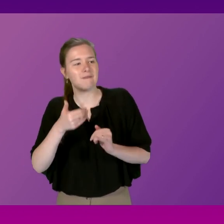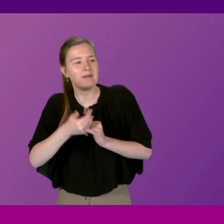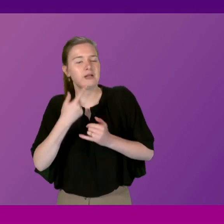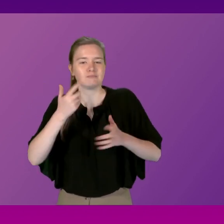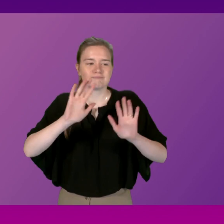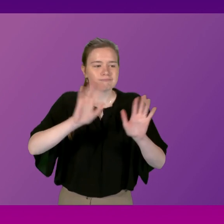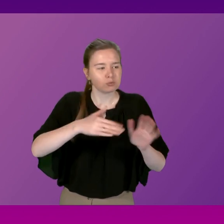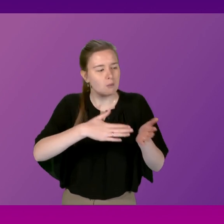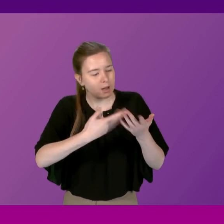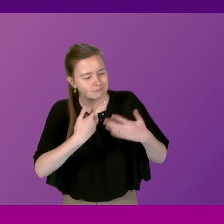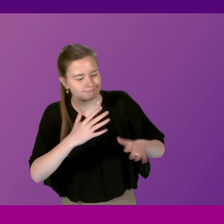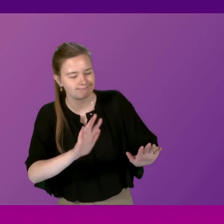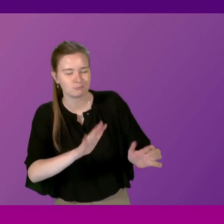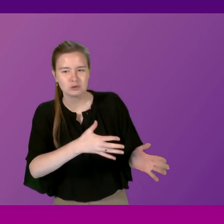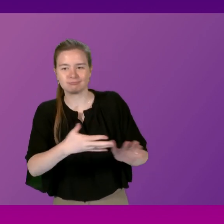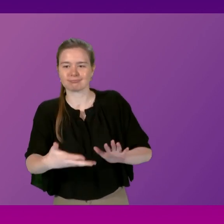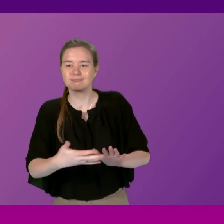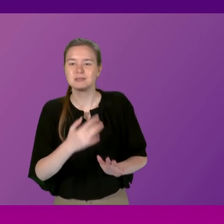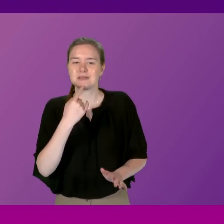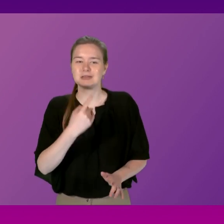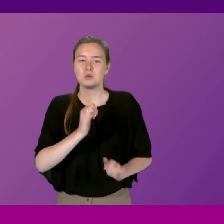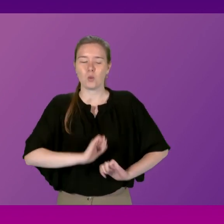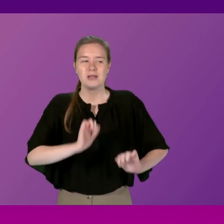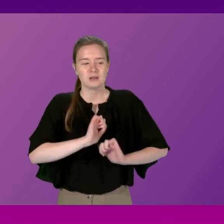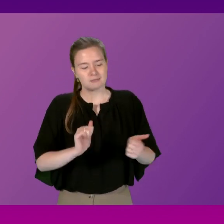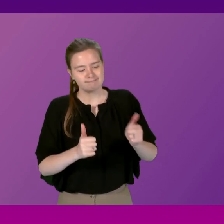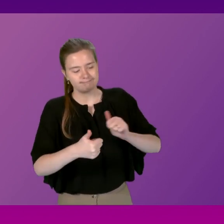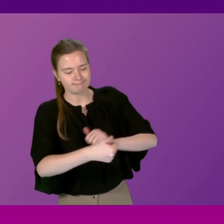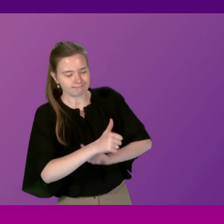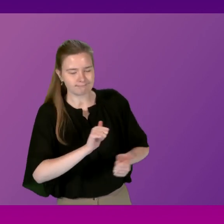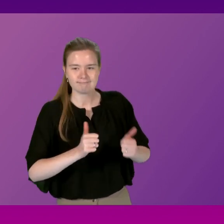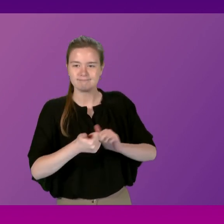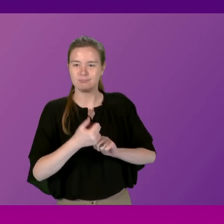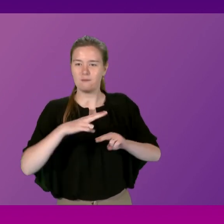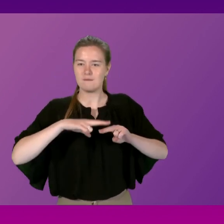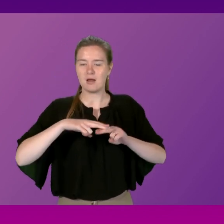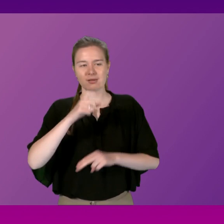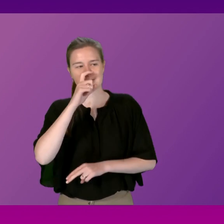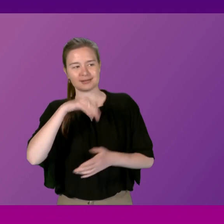mother because she had to “wait her turn” while her father and sister were in Anne’s room.